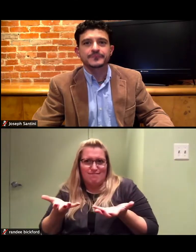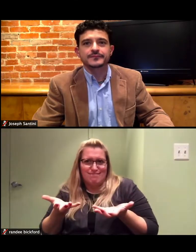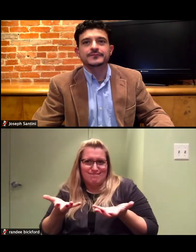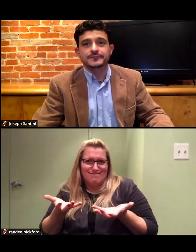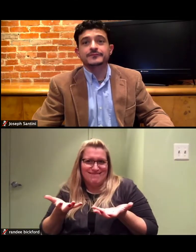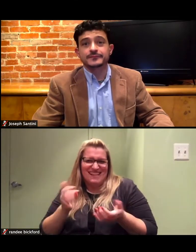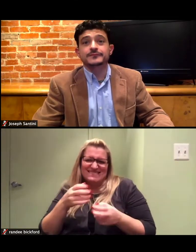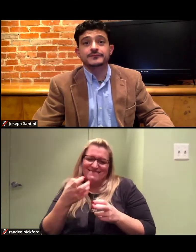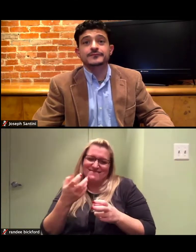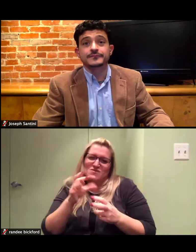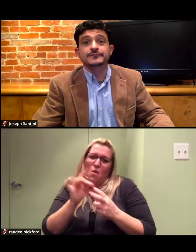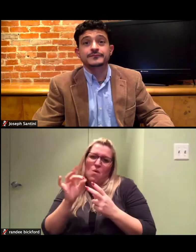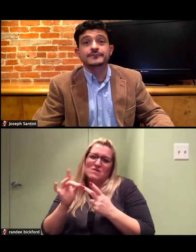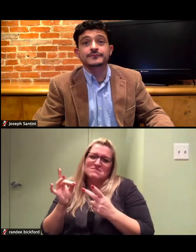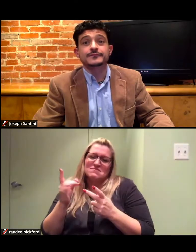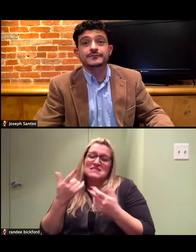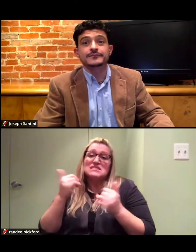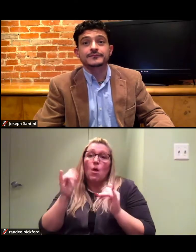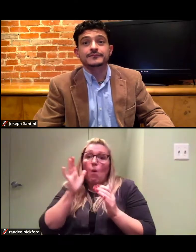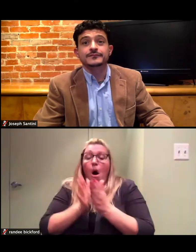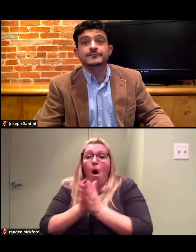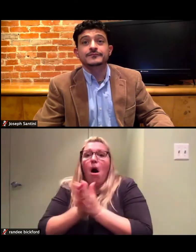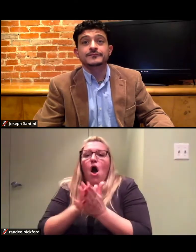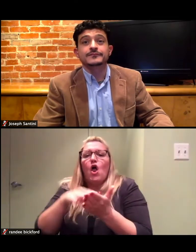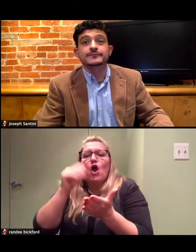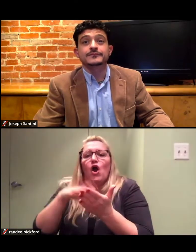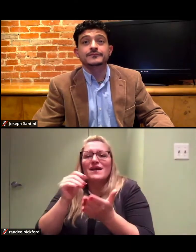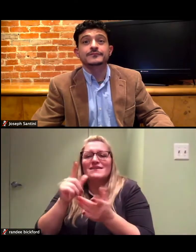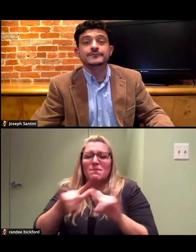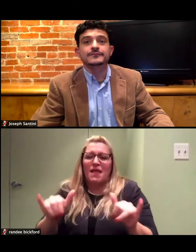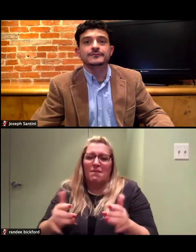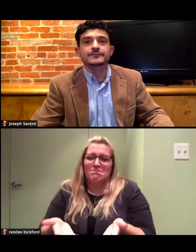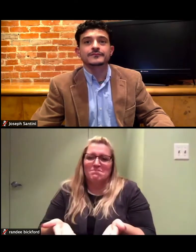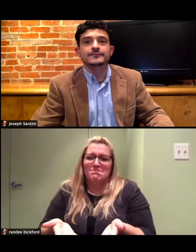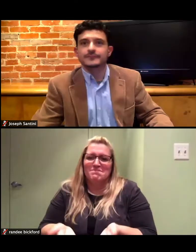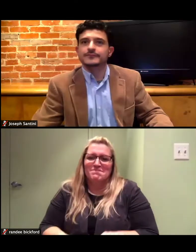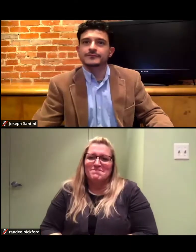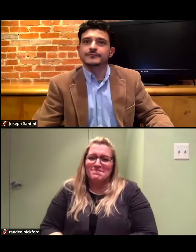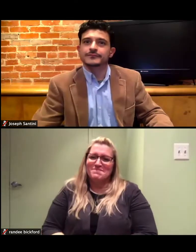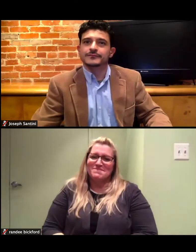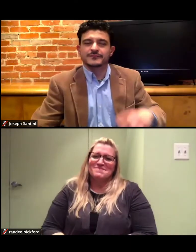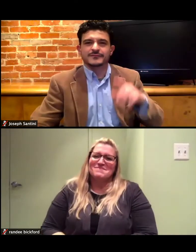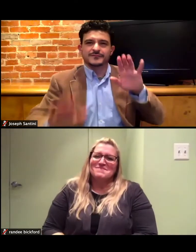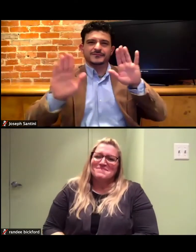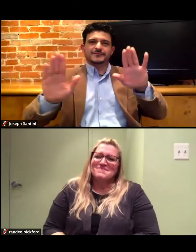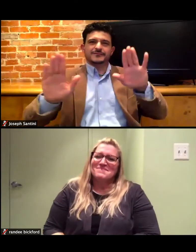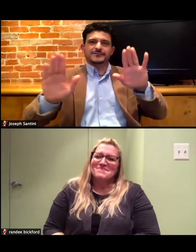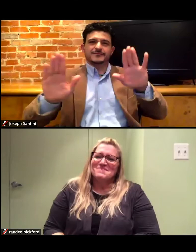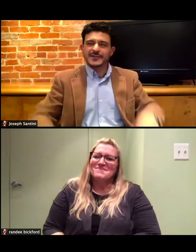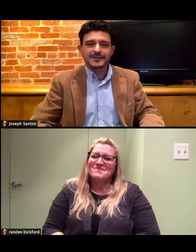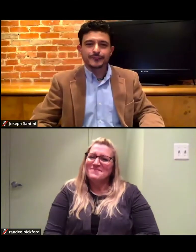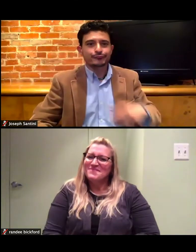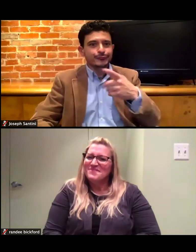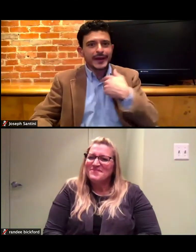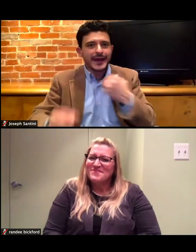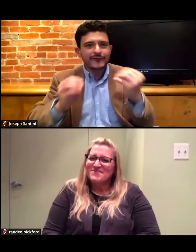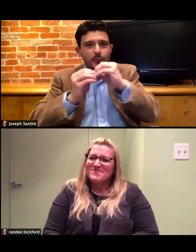So, it's important to consider both of those. So, talking about choices in that way are important. You wanna motivate them to learn and at the same time.